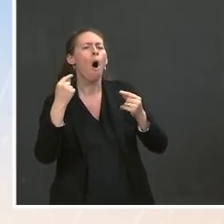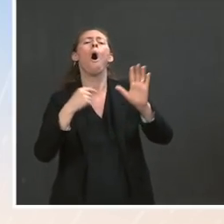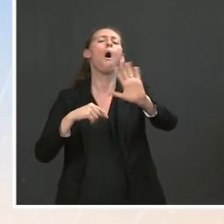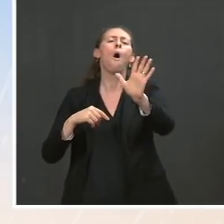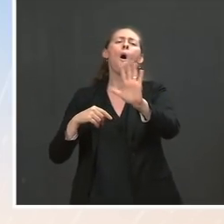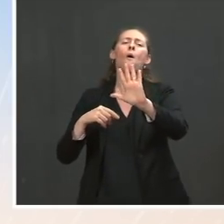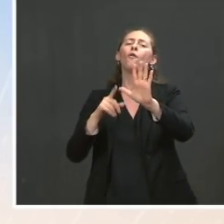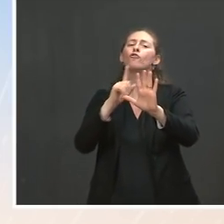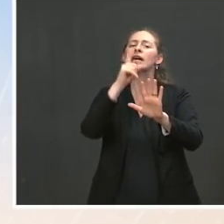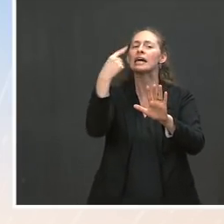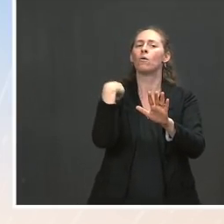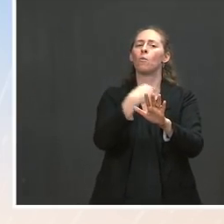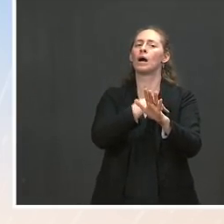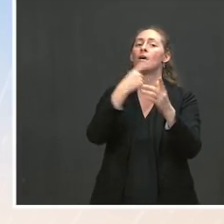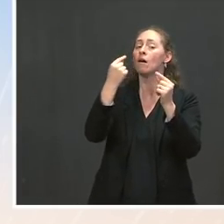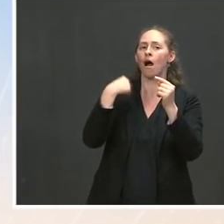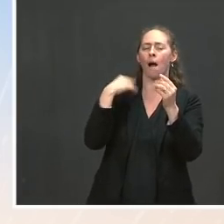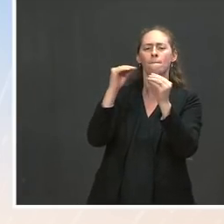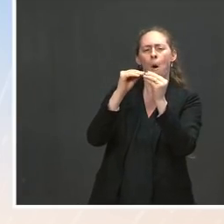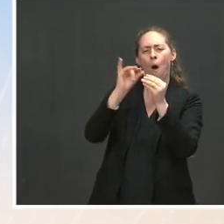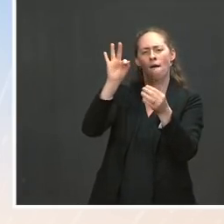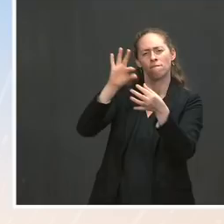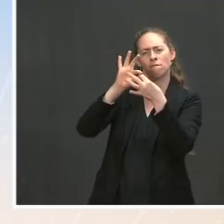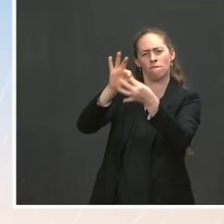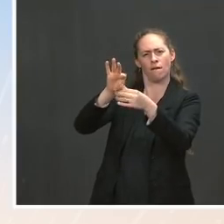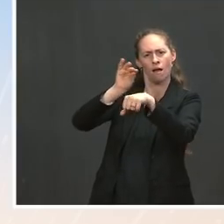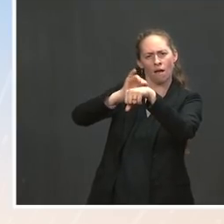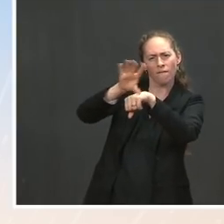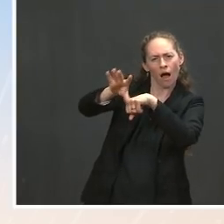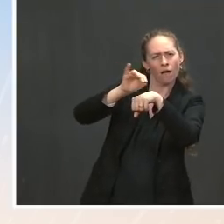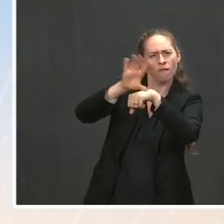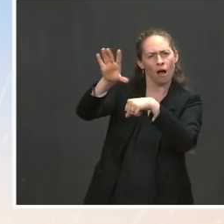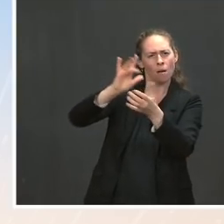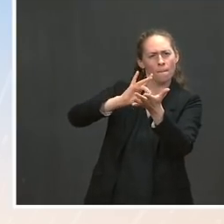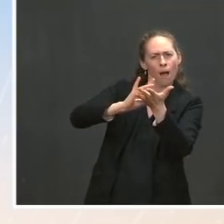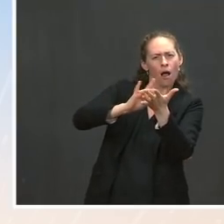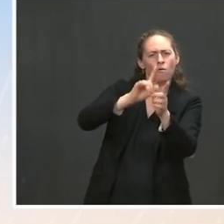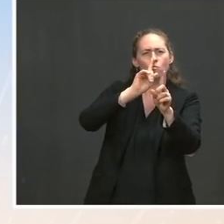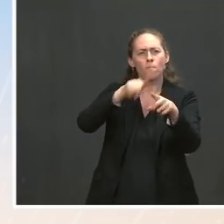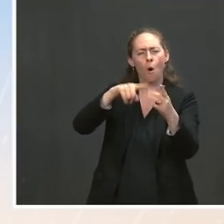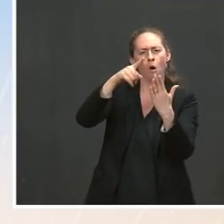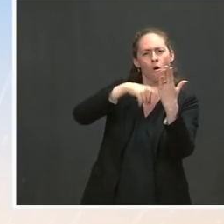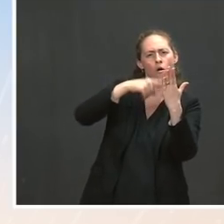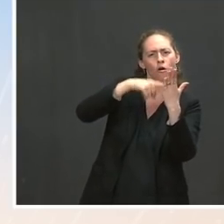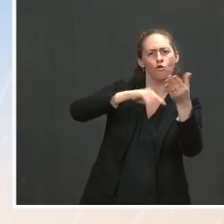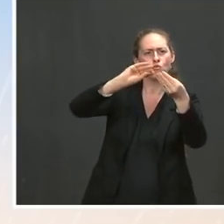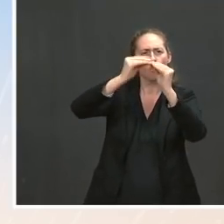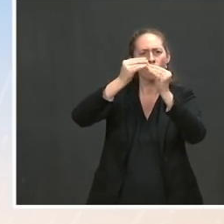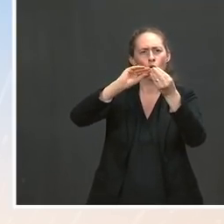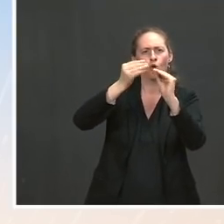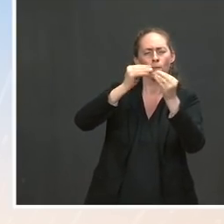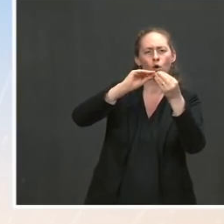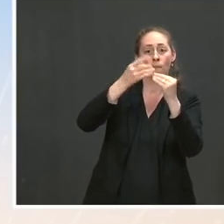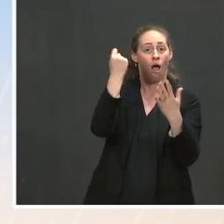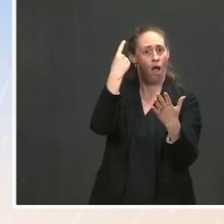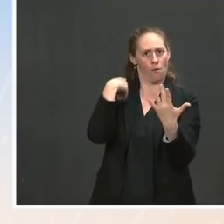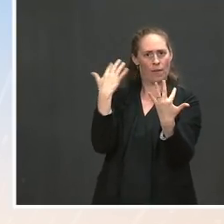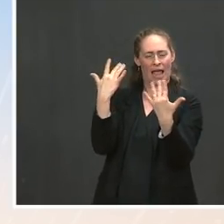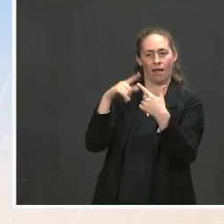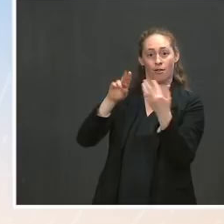the people reviewing the reports and more data when it becomes available. The Press: And then last one on the forced labor in Xinjiang and in China.